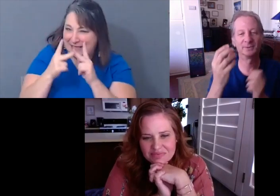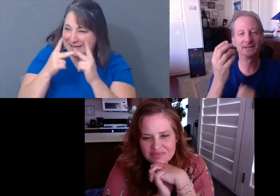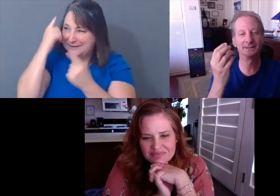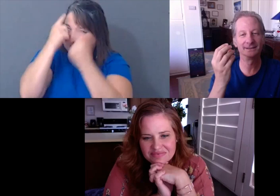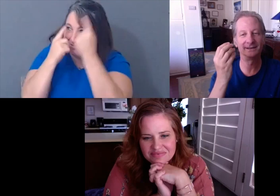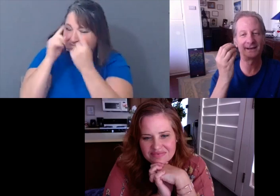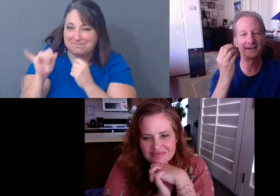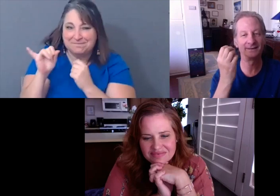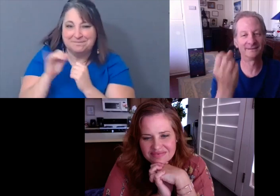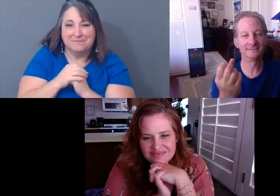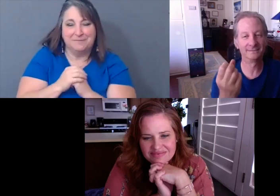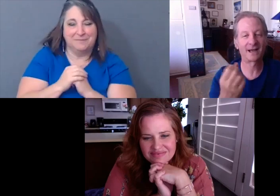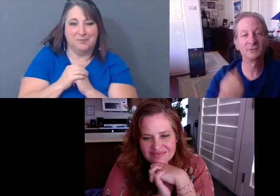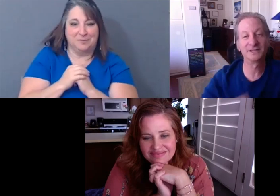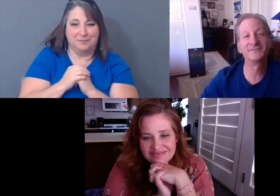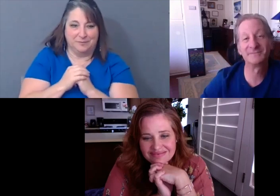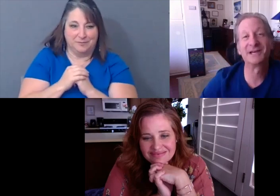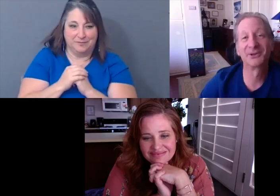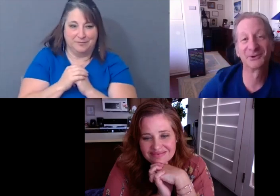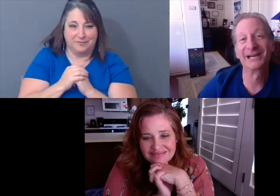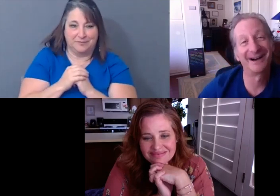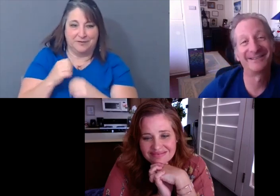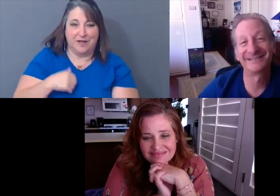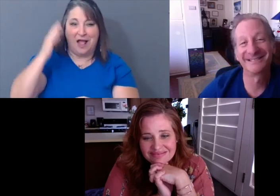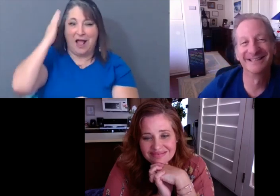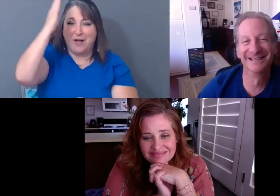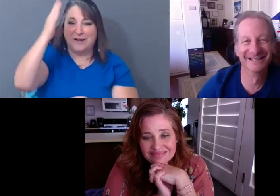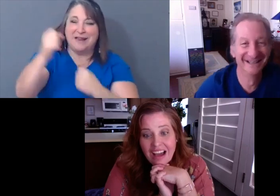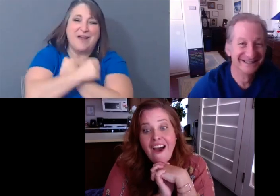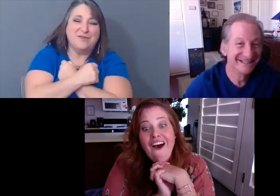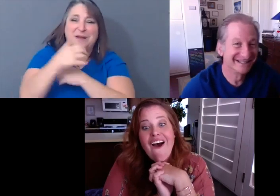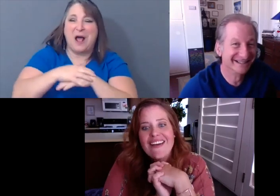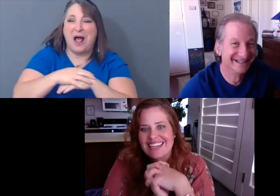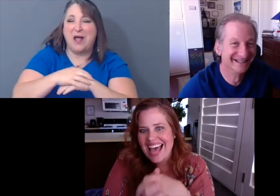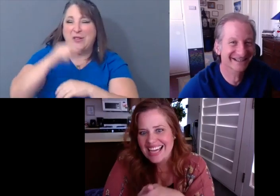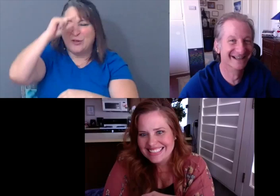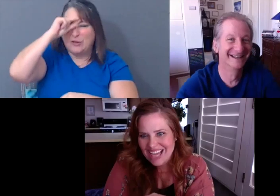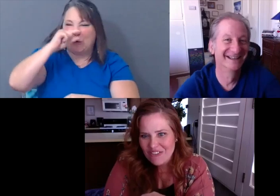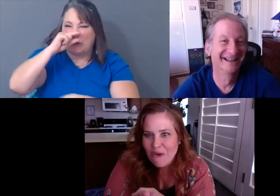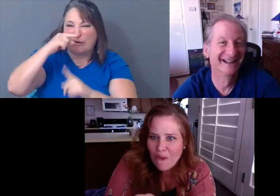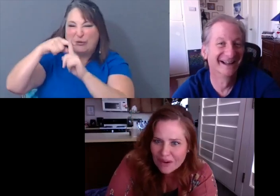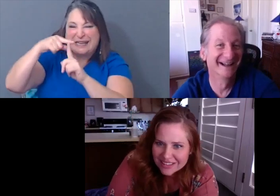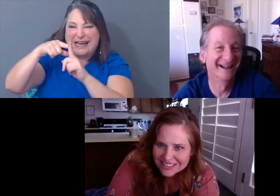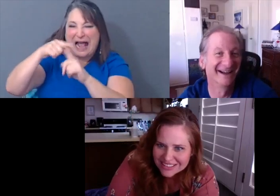But, I would love to be on the Greek Islands. Ah yes, of course.